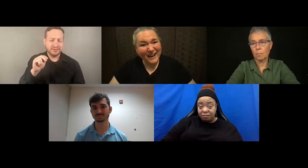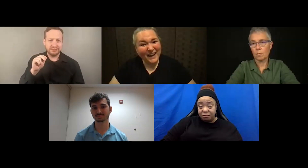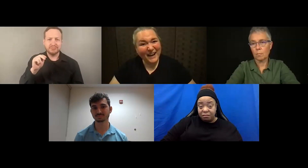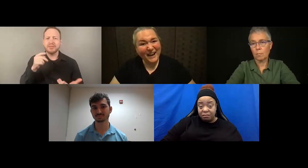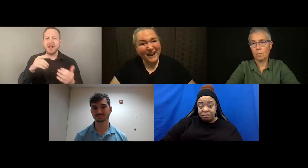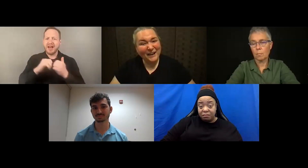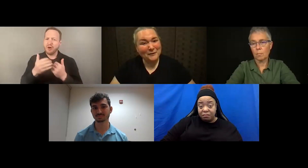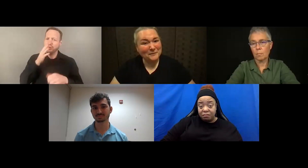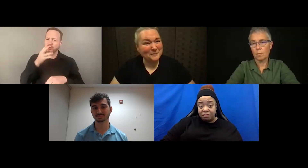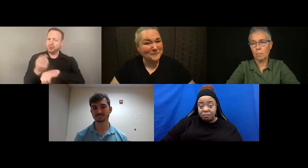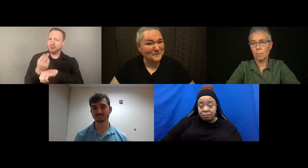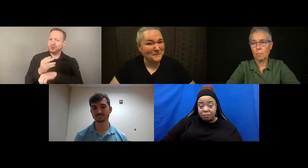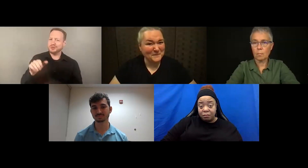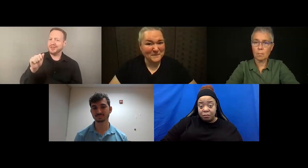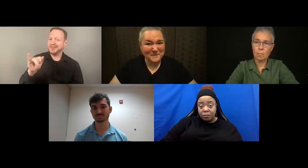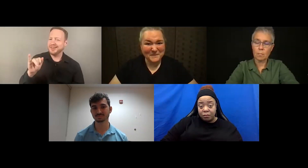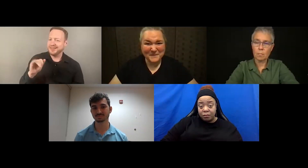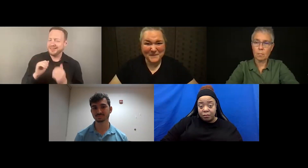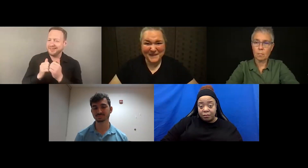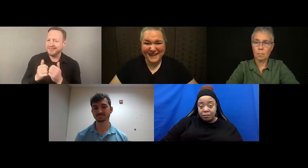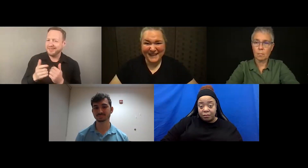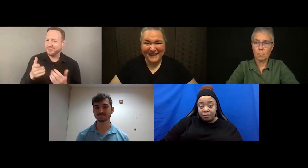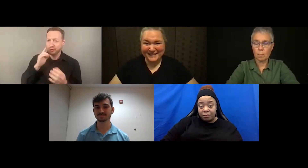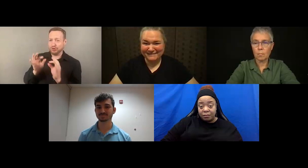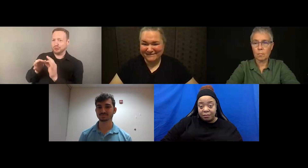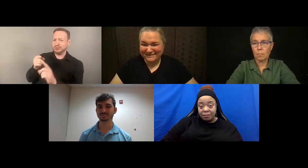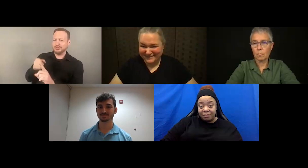How would we use AI then, as far as interpreting?